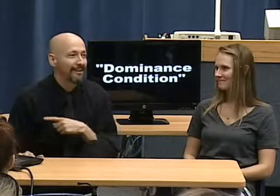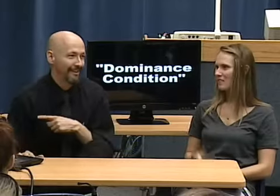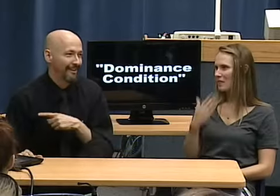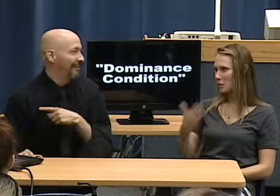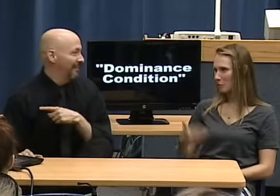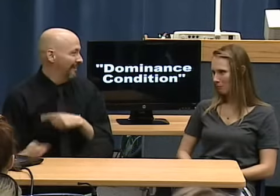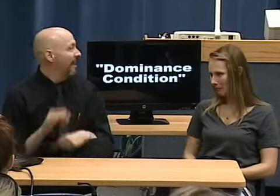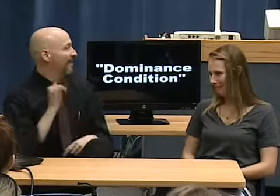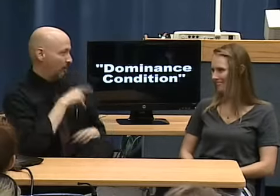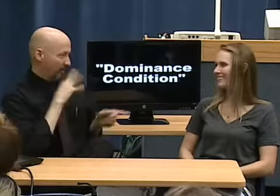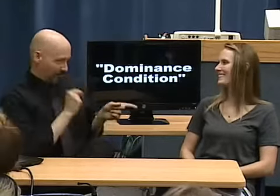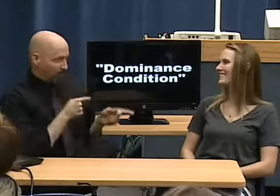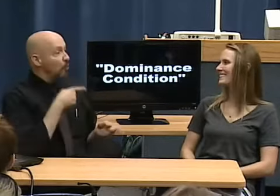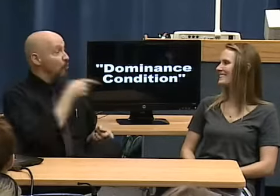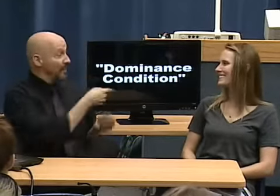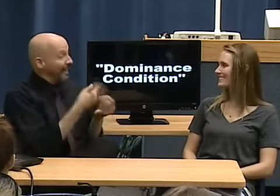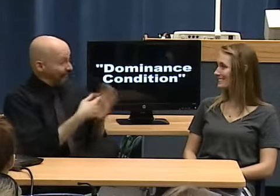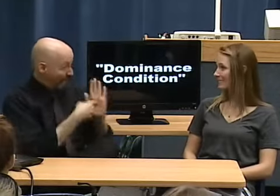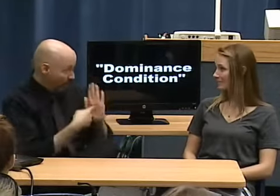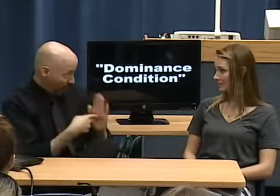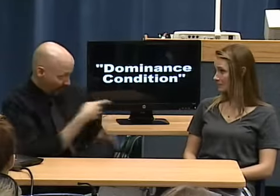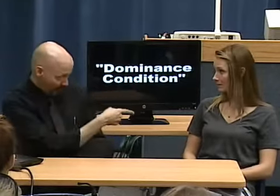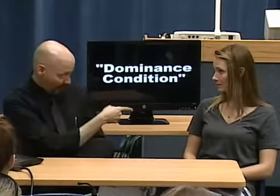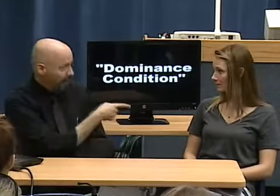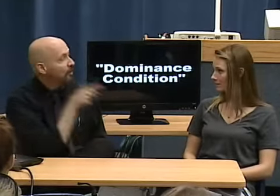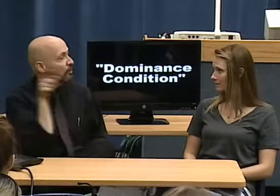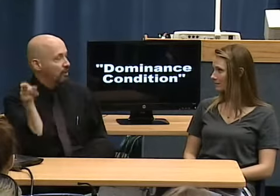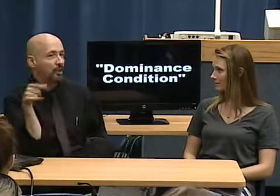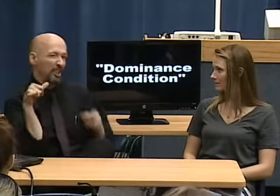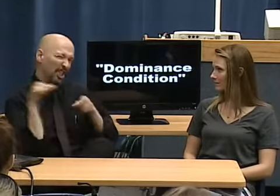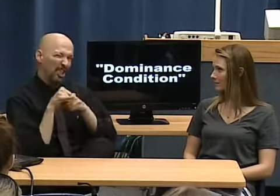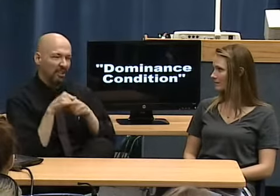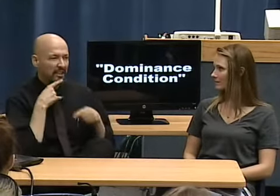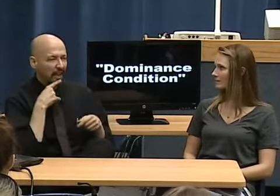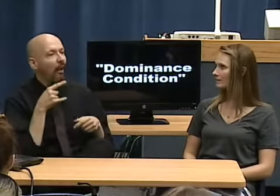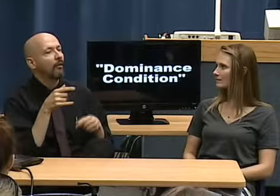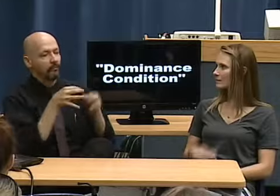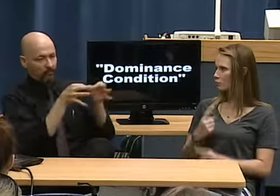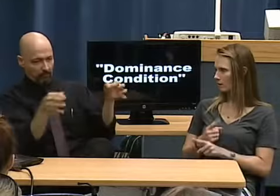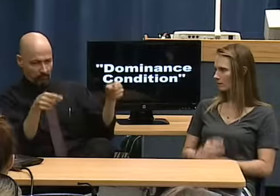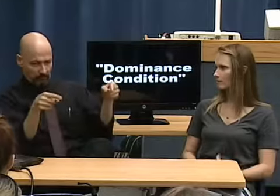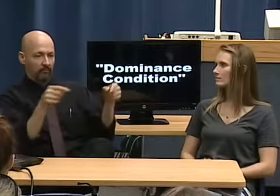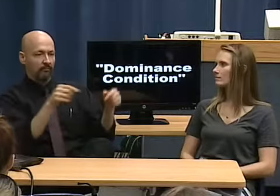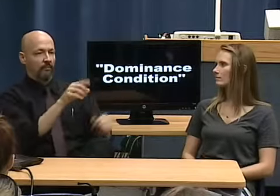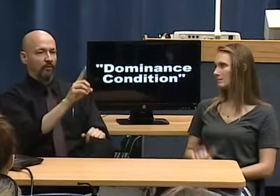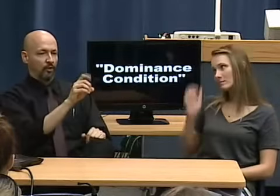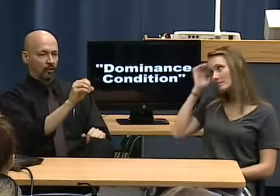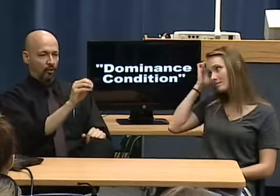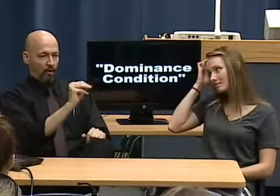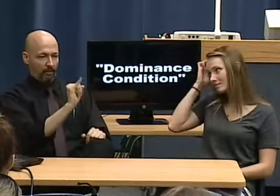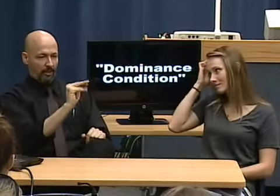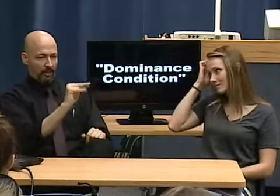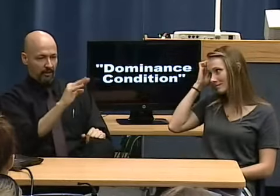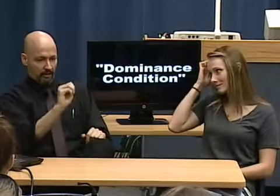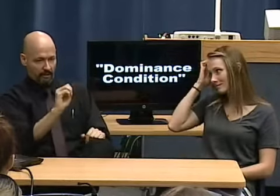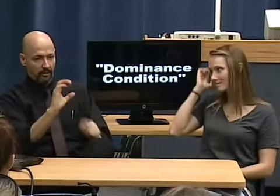Thank you. That was your example. She said the big word for your sentence is "Dominance Condition."